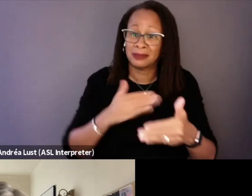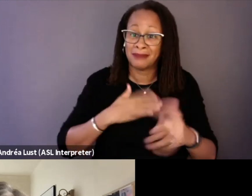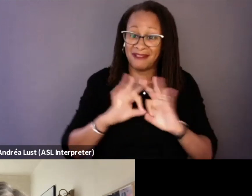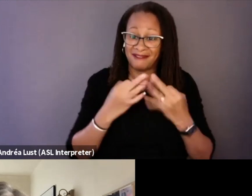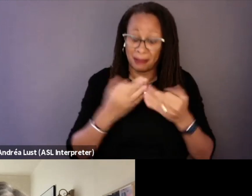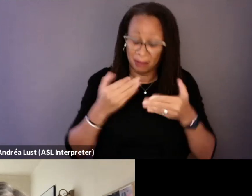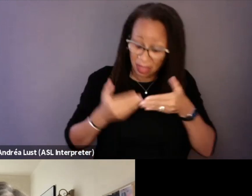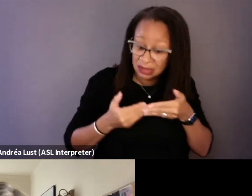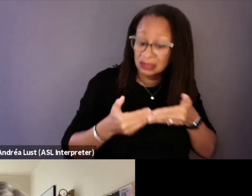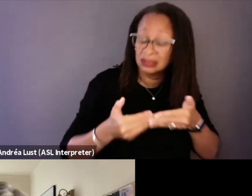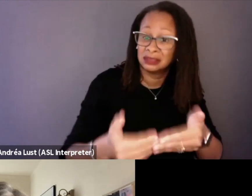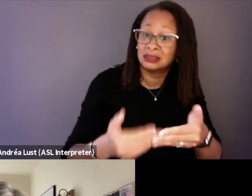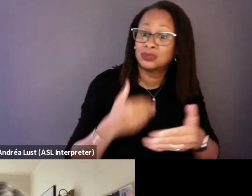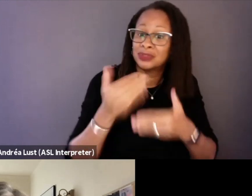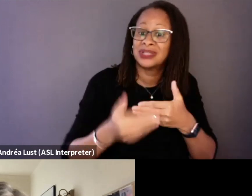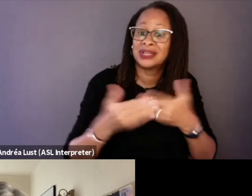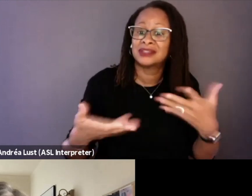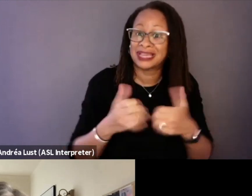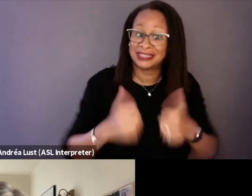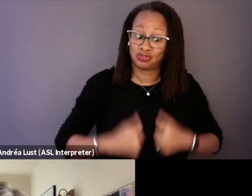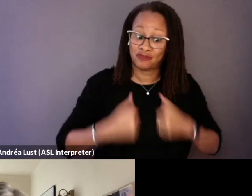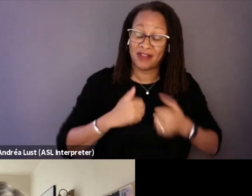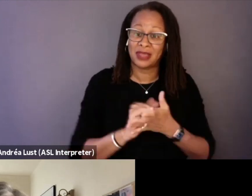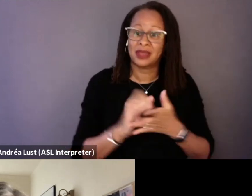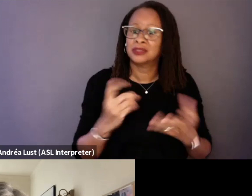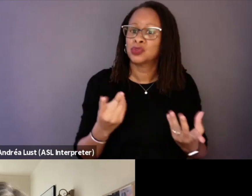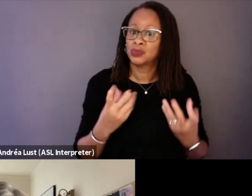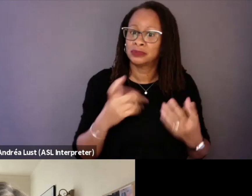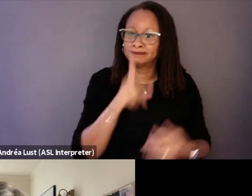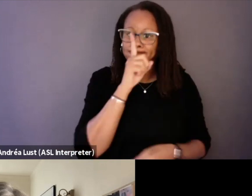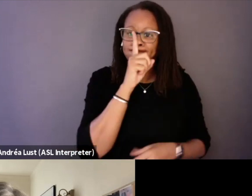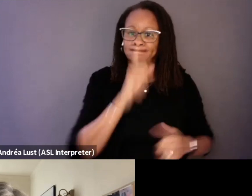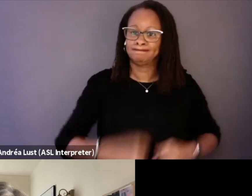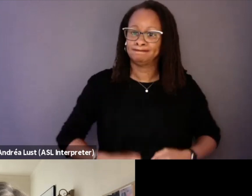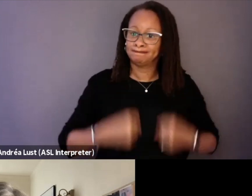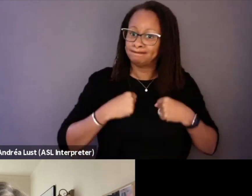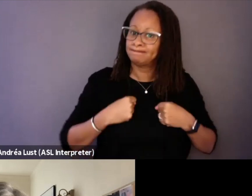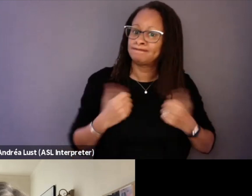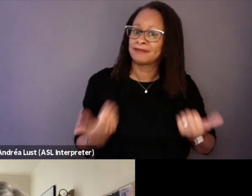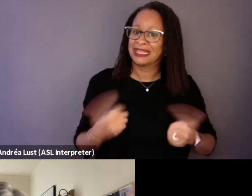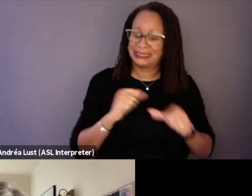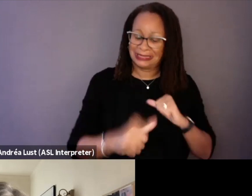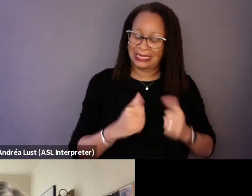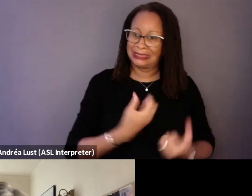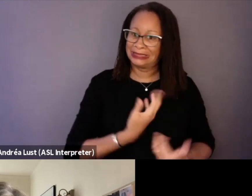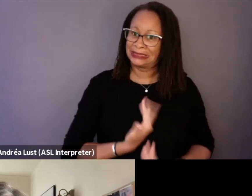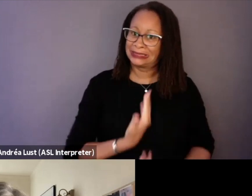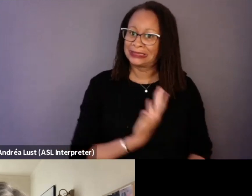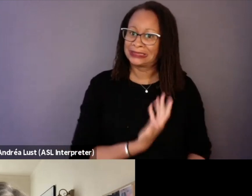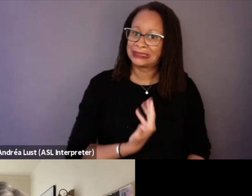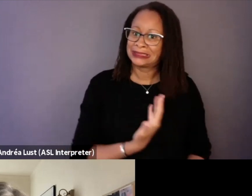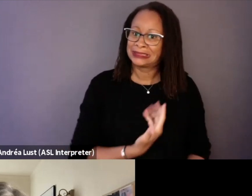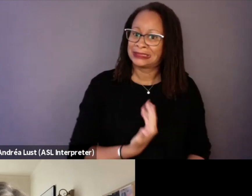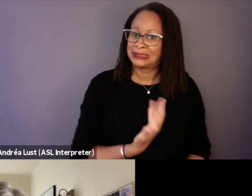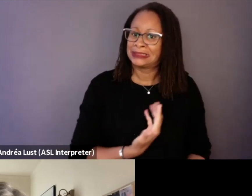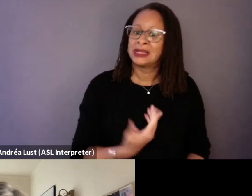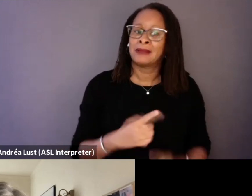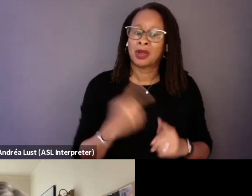So you live with that. You live with that and it stays there, but there was always this desire and yearning